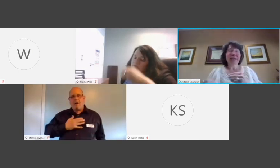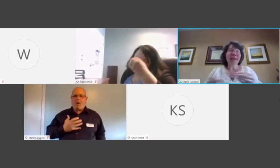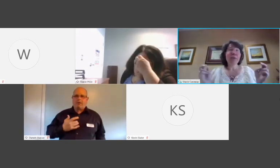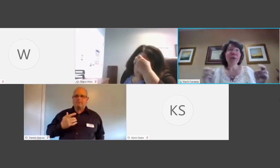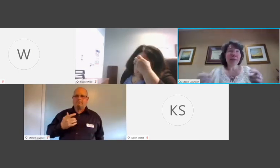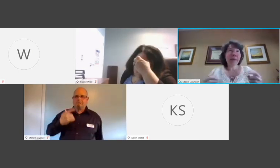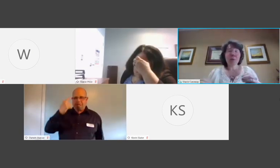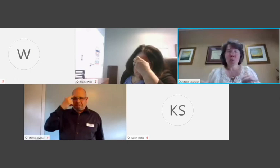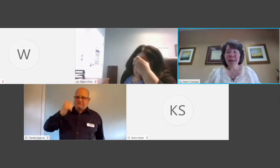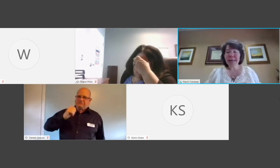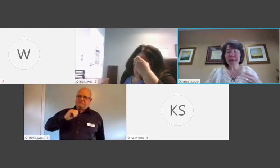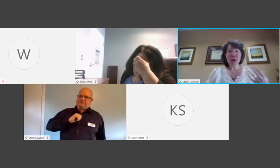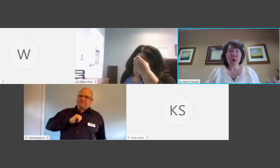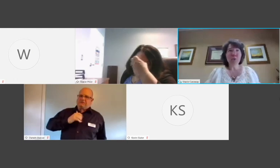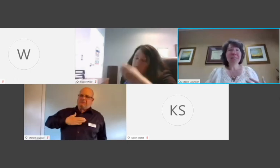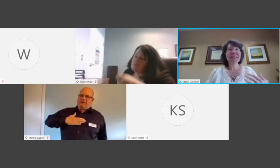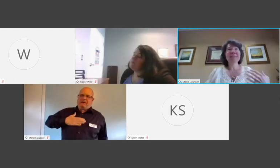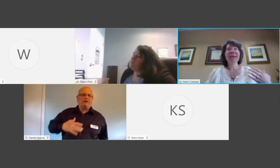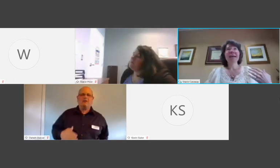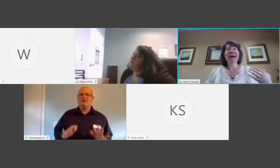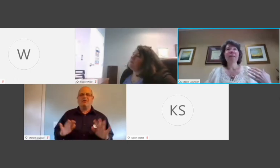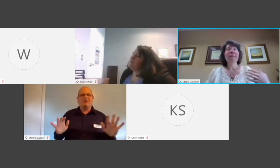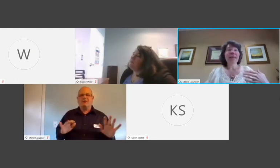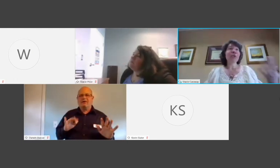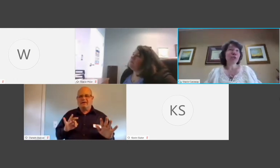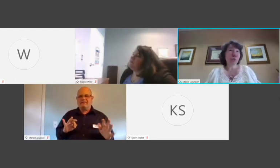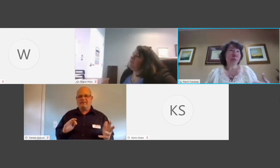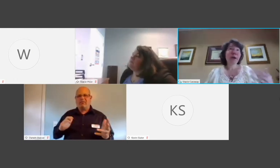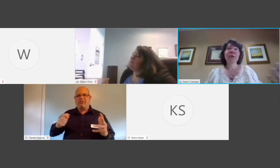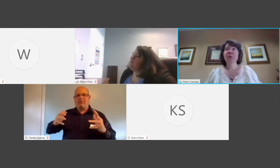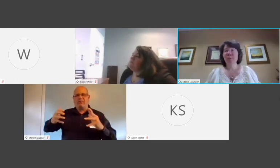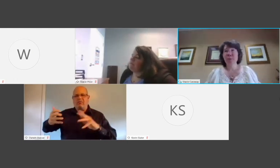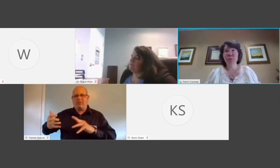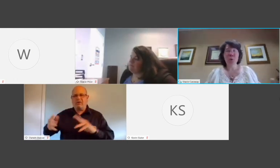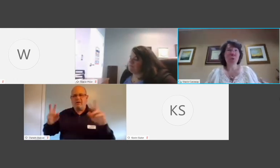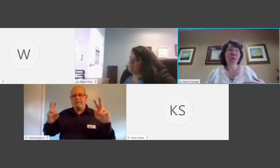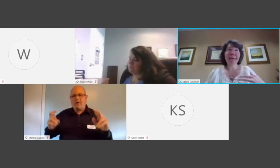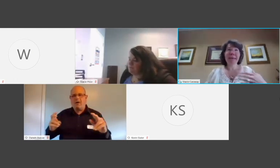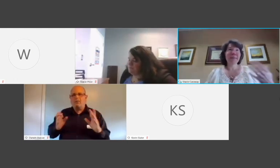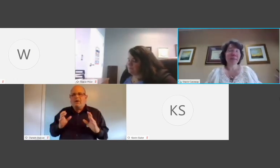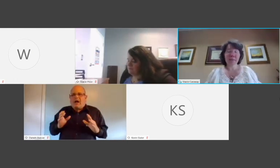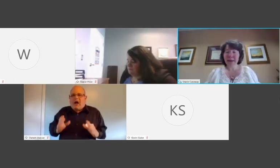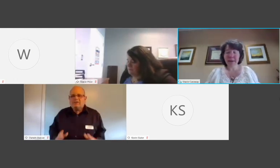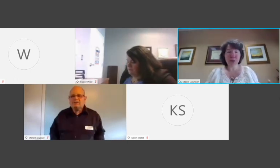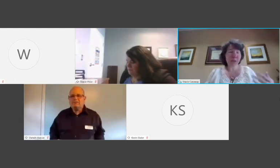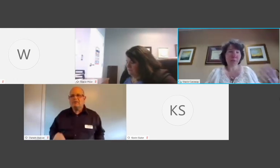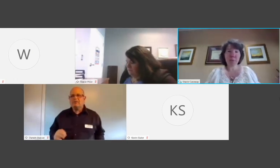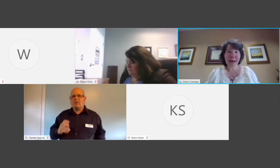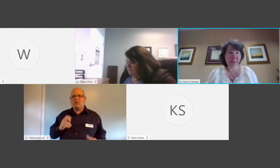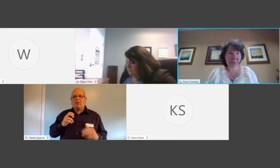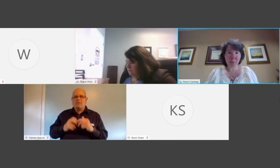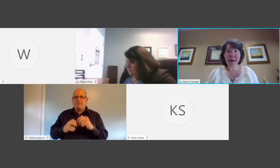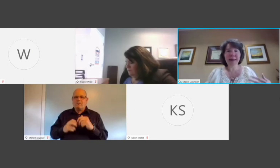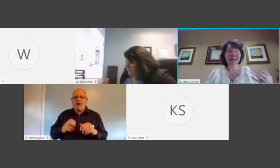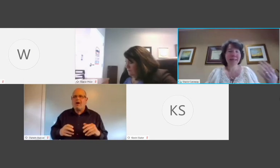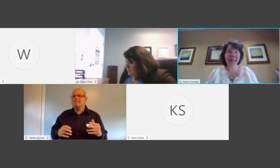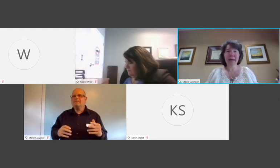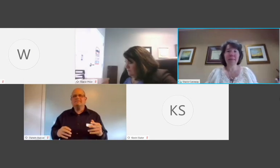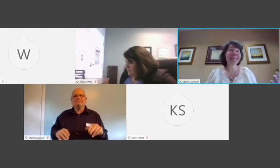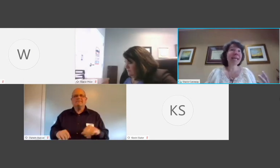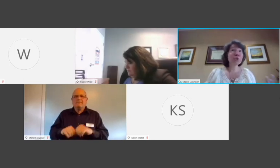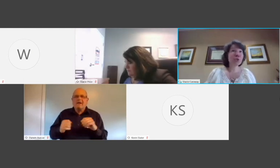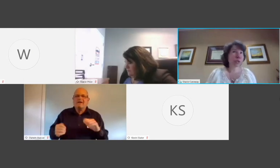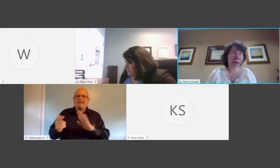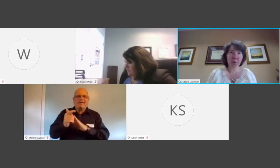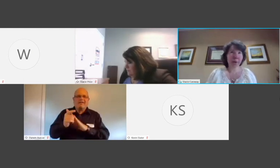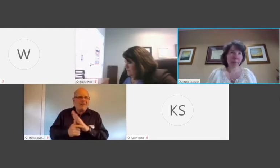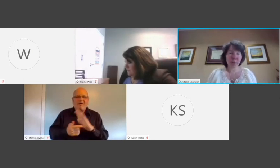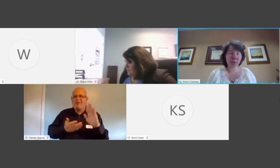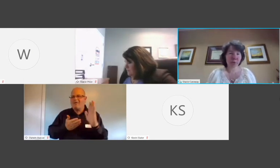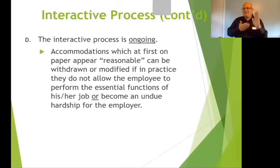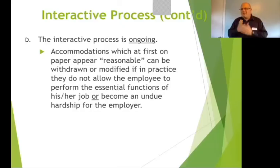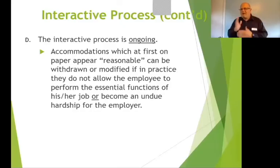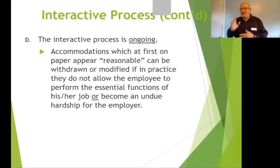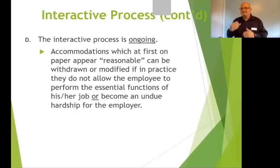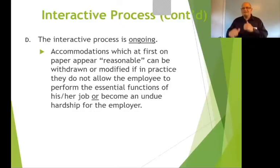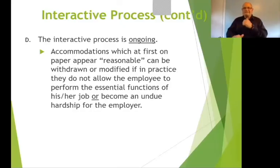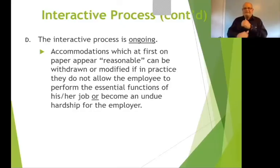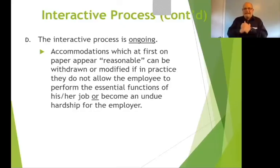it their way falls with issues of customers or privacy rights or a danger to people certainly